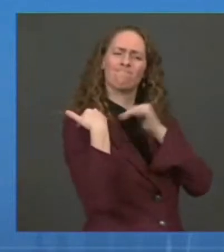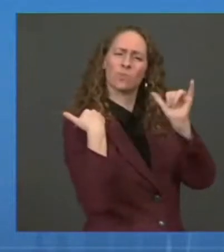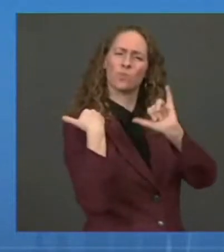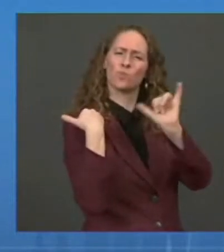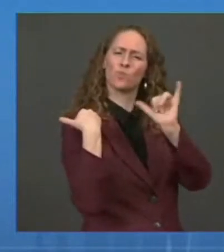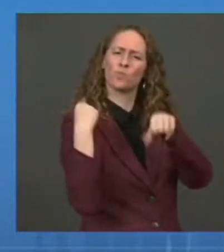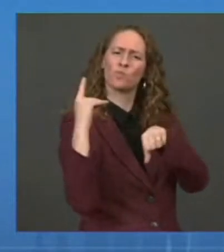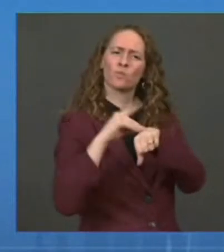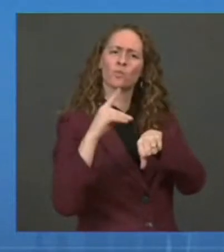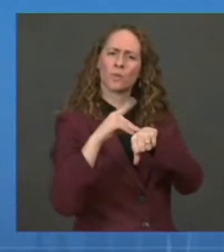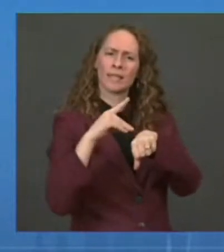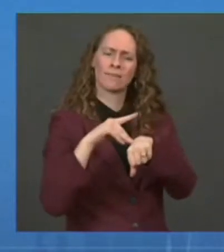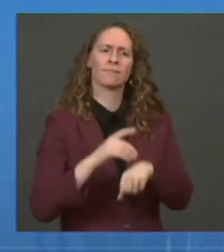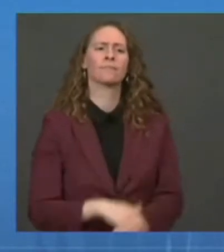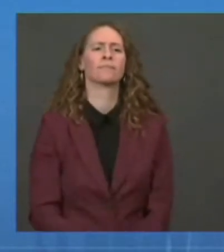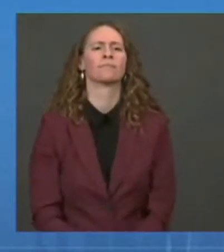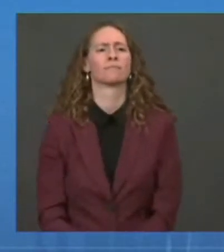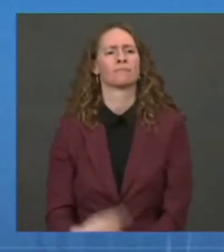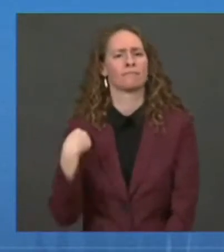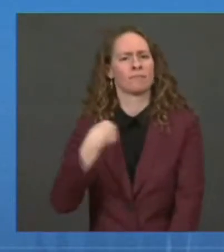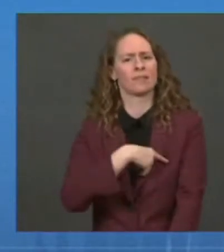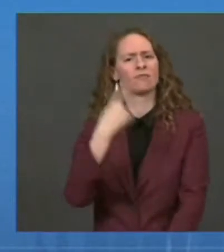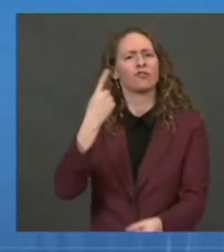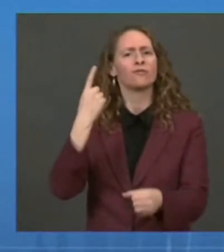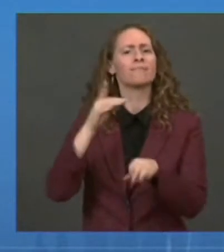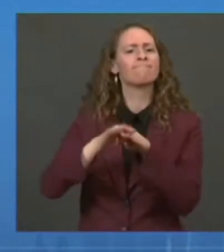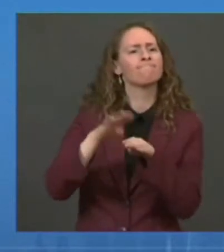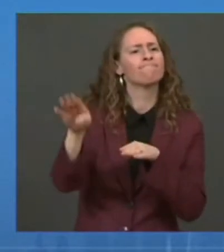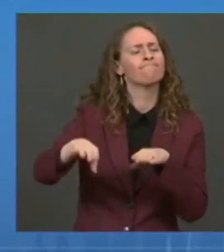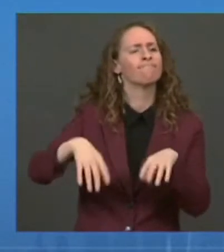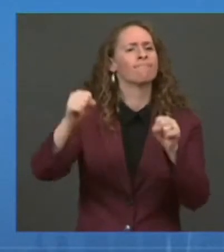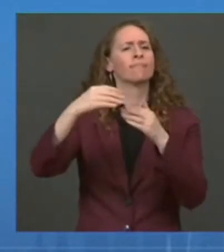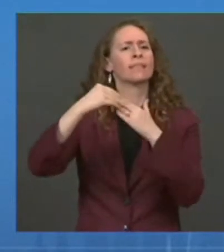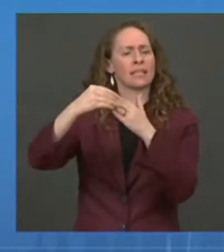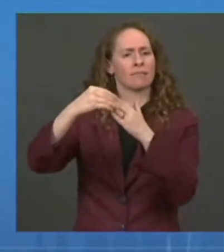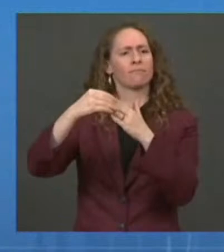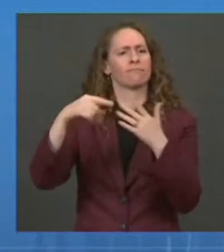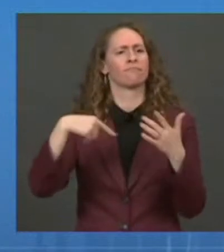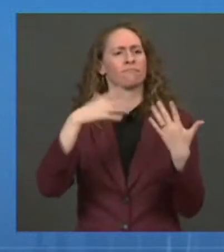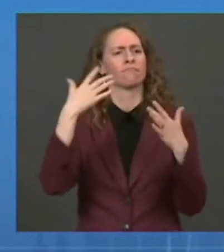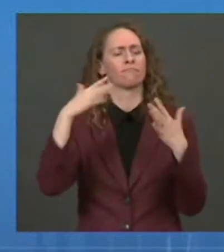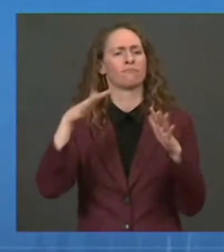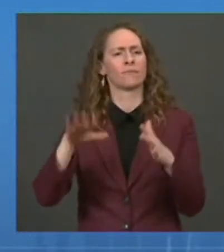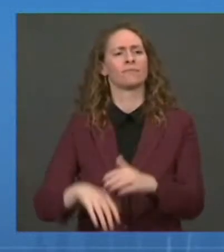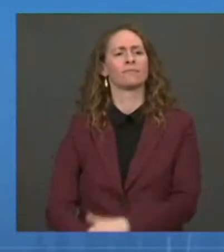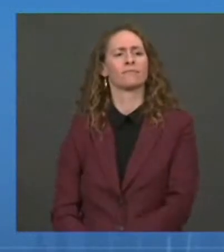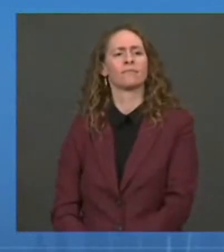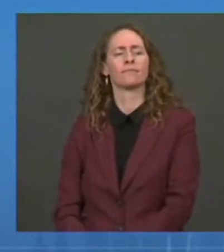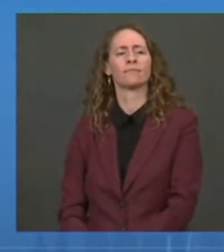PRESIDENT BIDEN'S LEADERSHIP THE UNITED STATES IS LEADIN